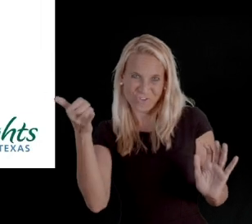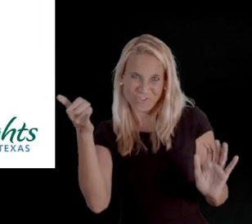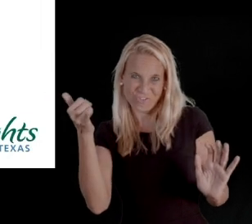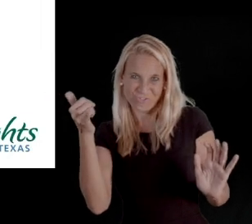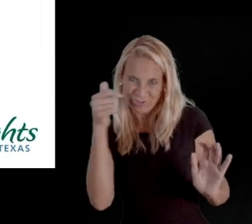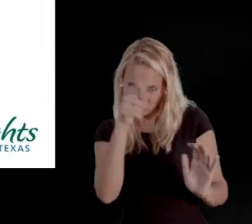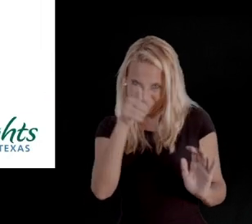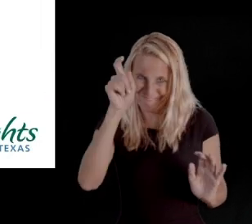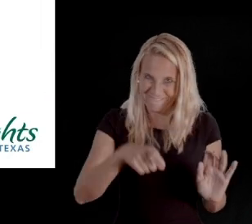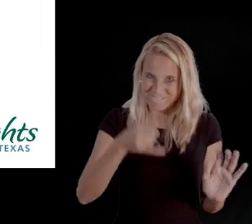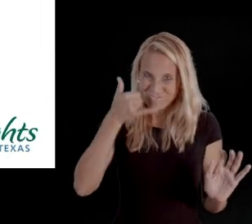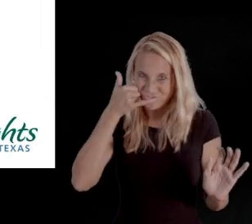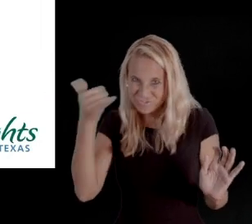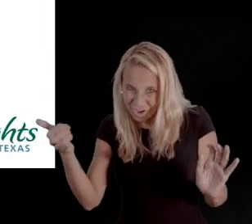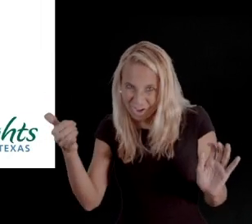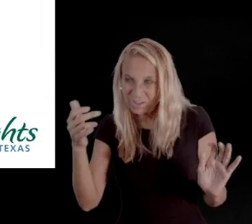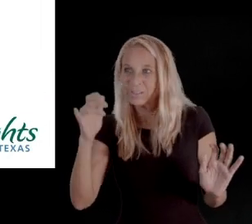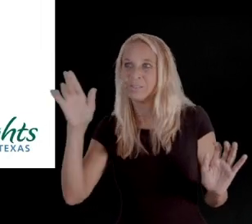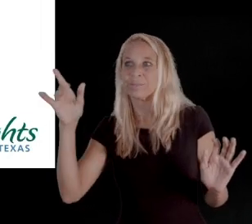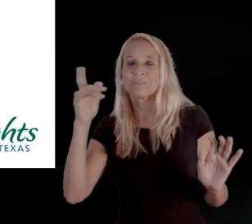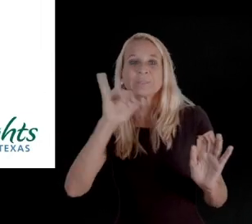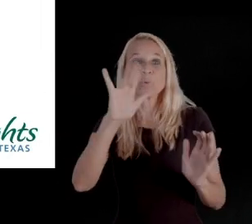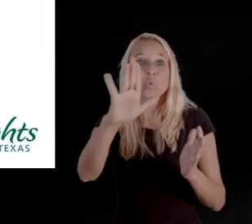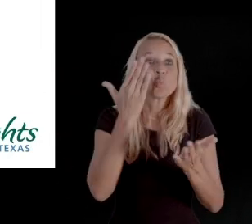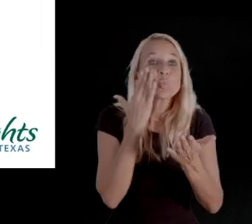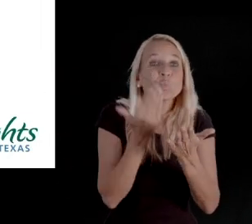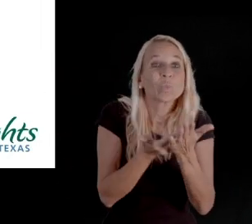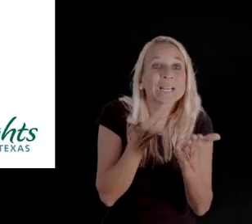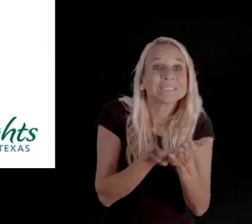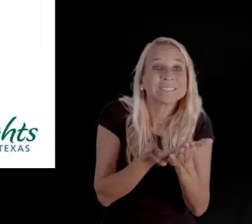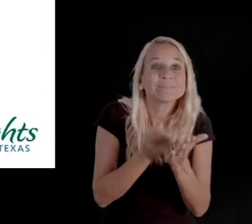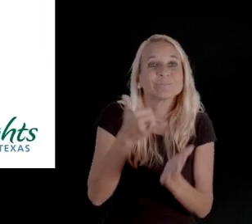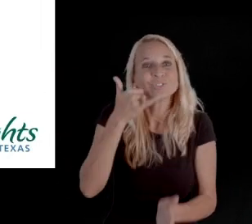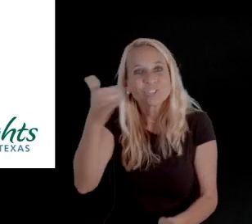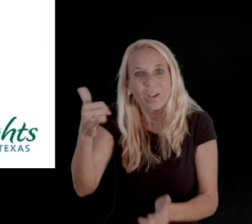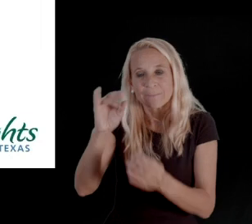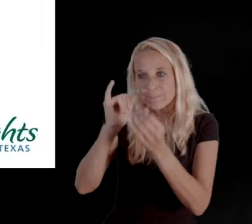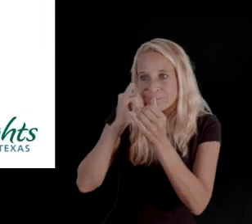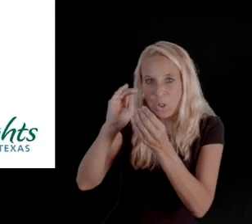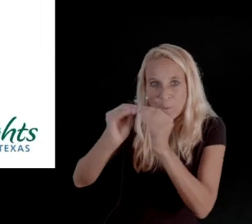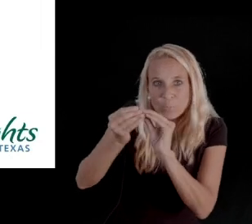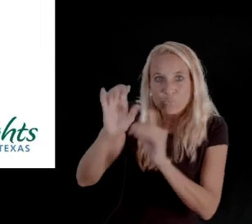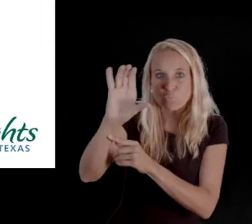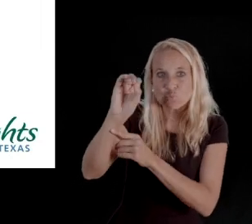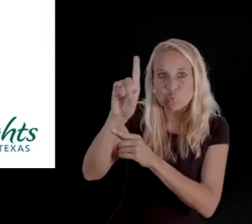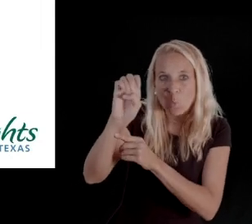your witnesses have to call in to the phone number, add the code, and then state your name before you're